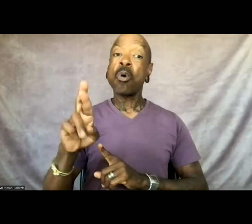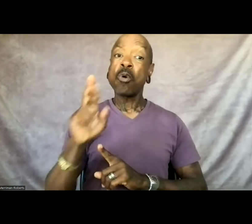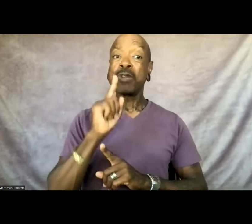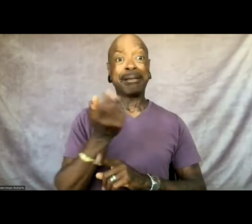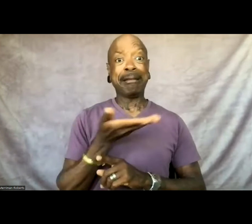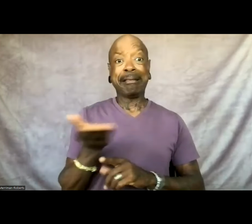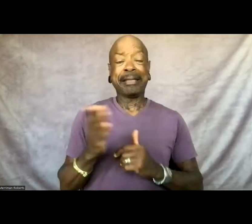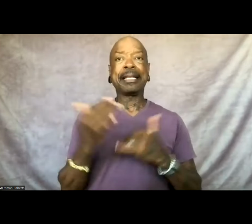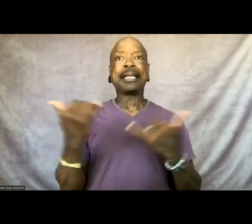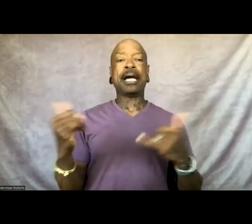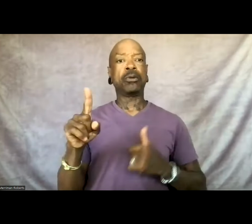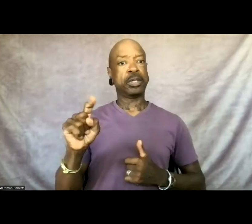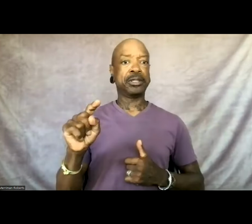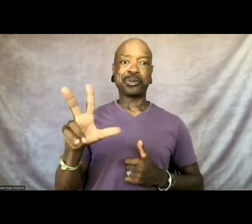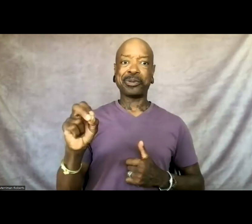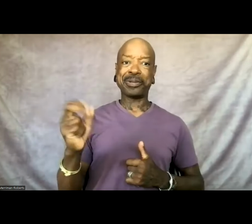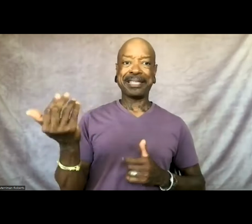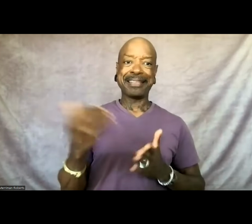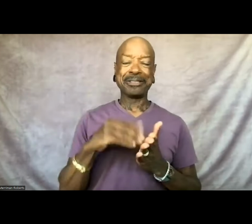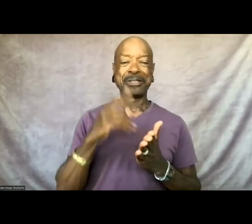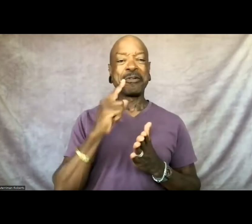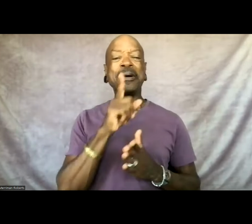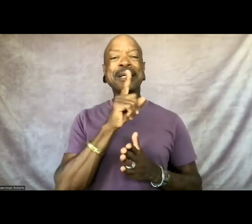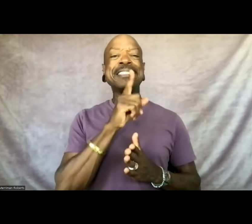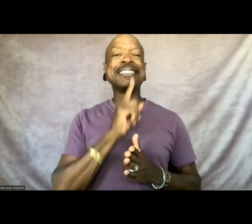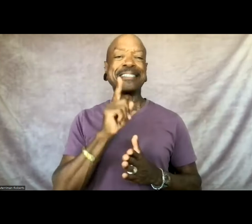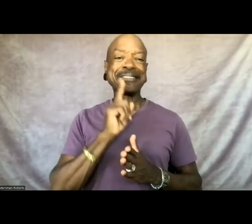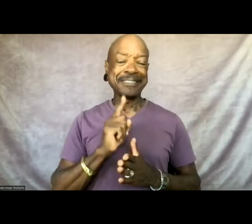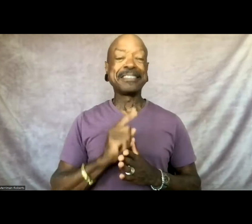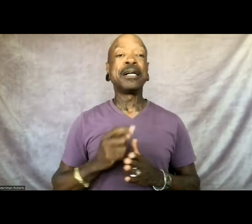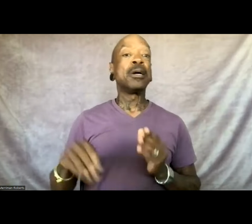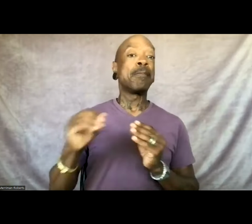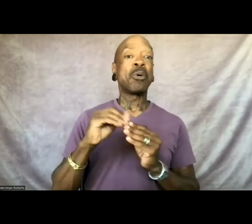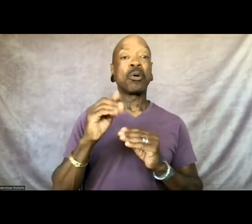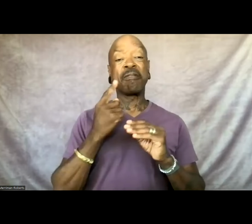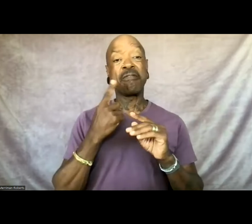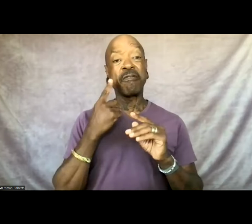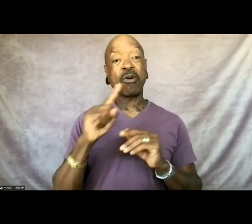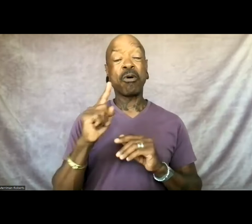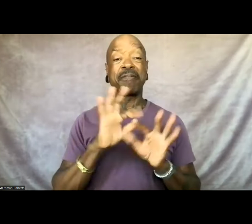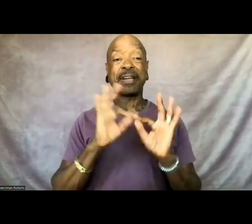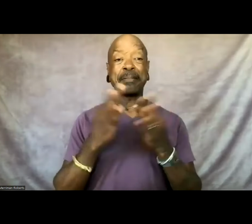of $2,000 that made it impossible for people to save